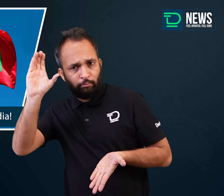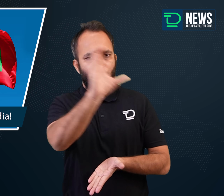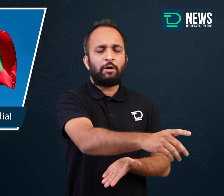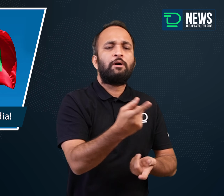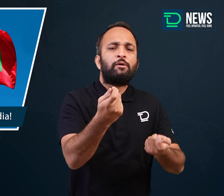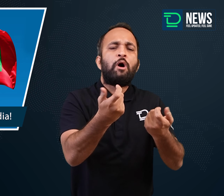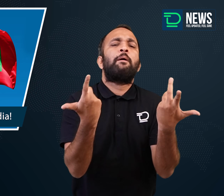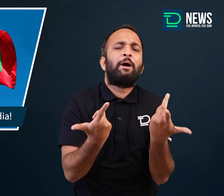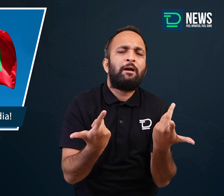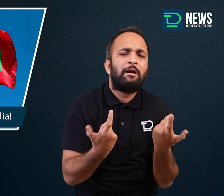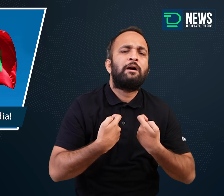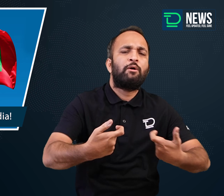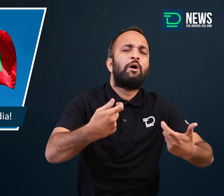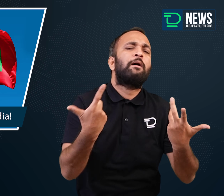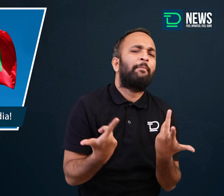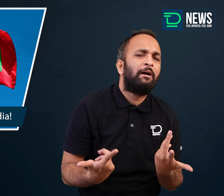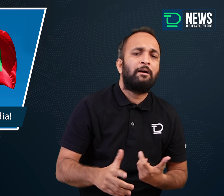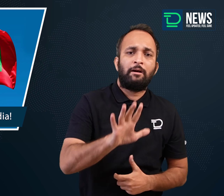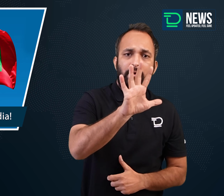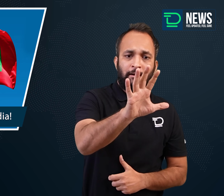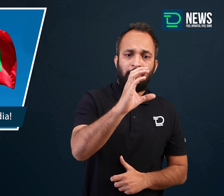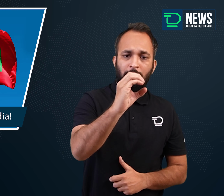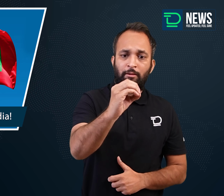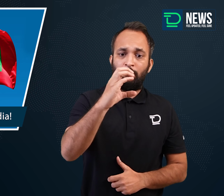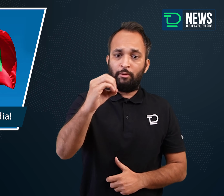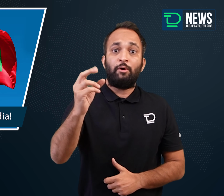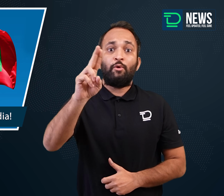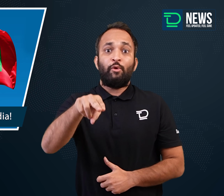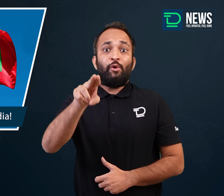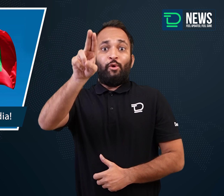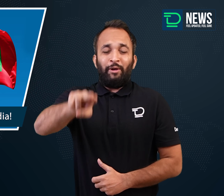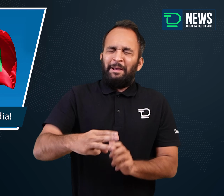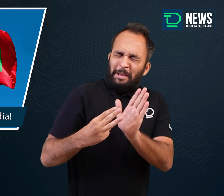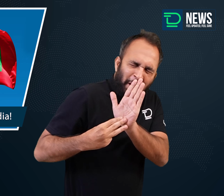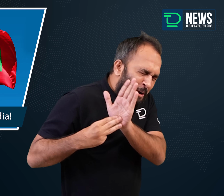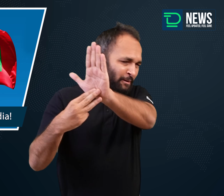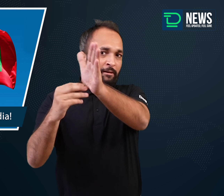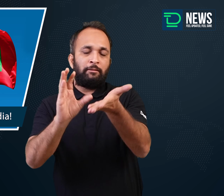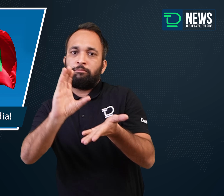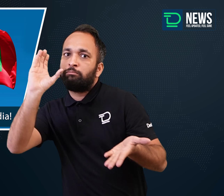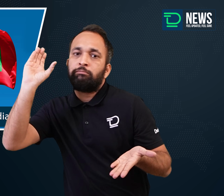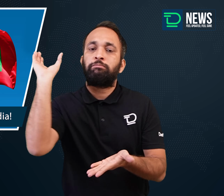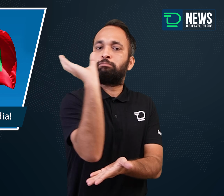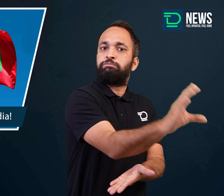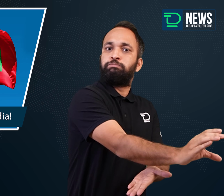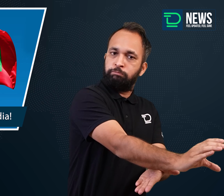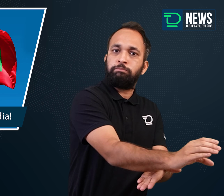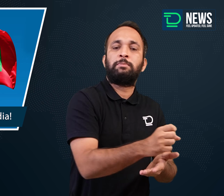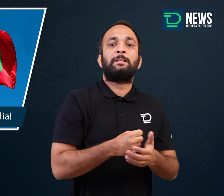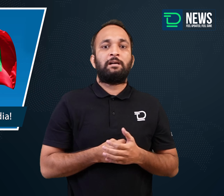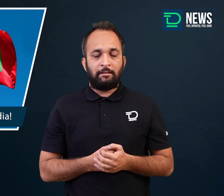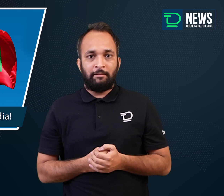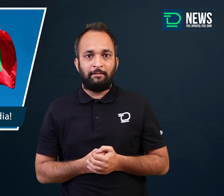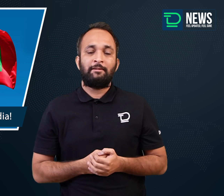It cost around $500 million, and India helped them.